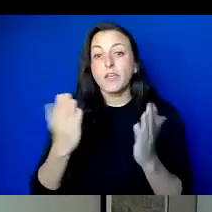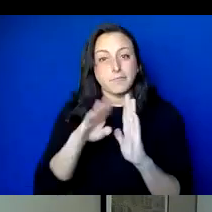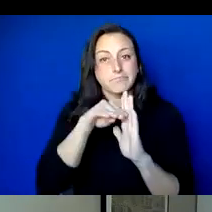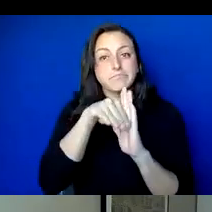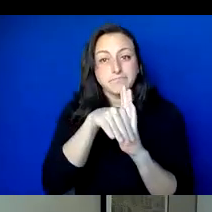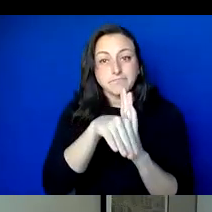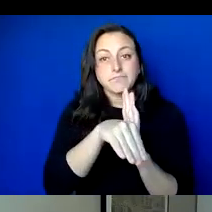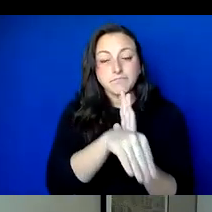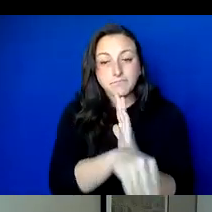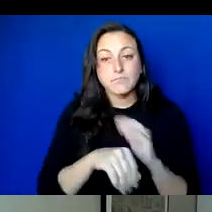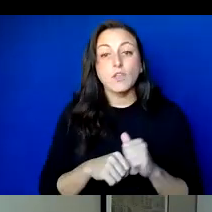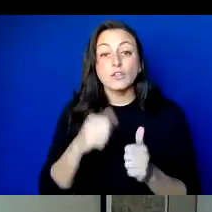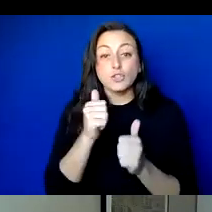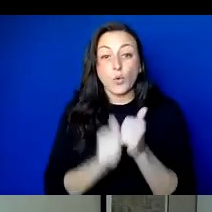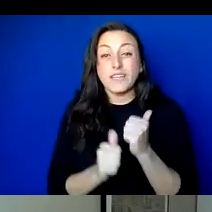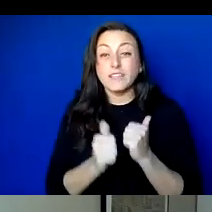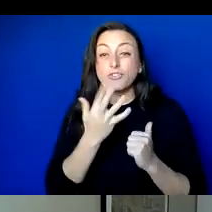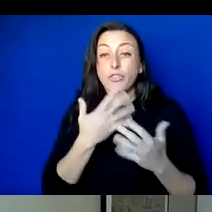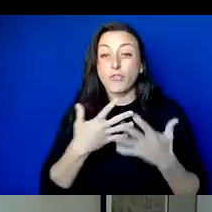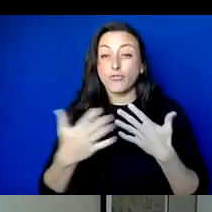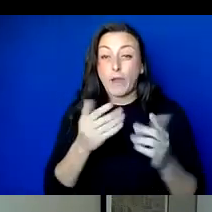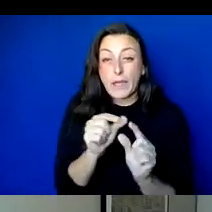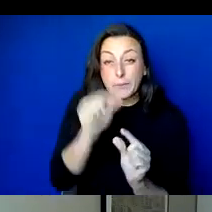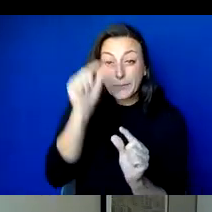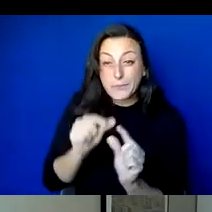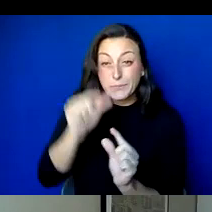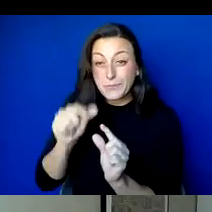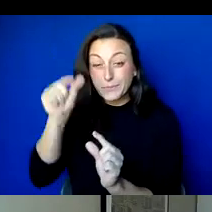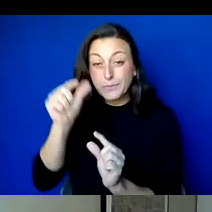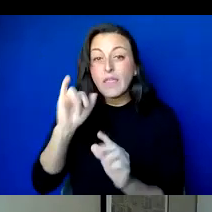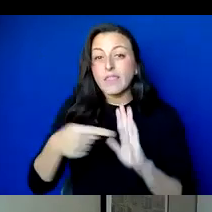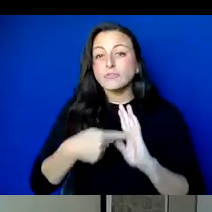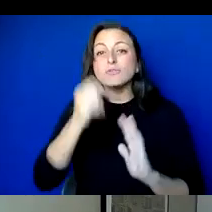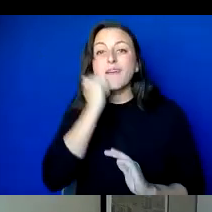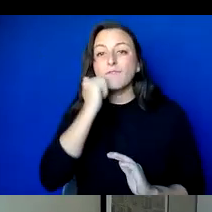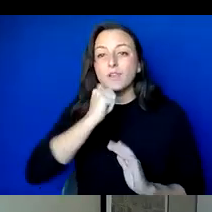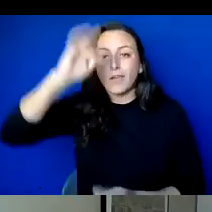So each of the vertical gray bars in this figure show you the daily case counts in the state